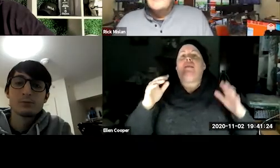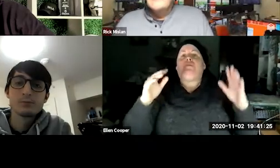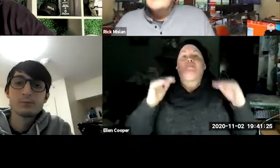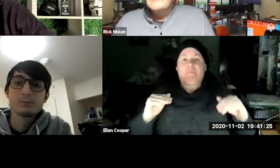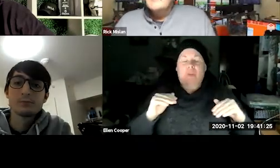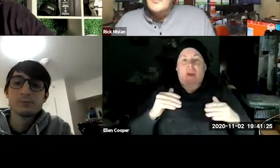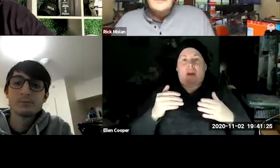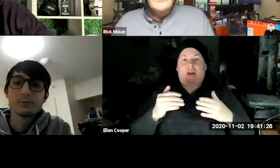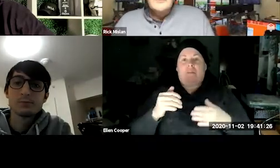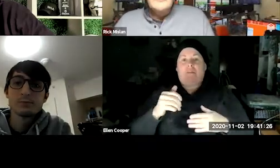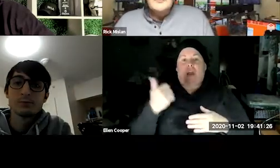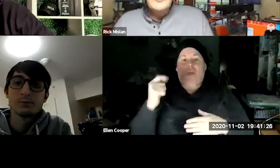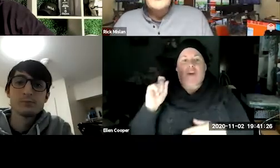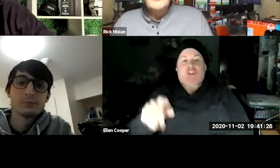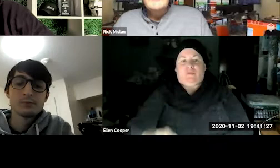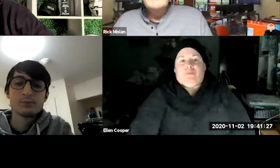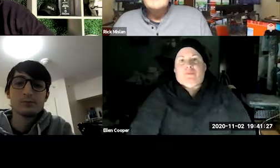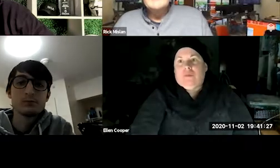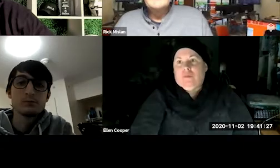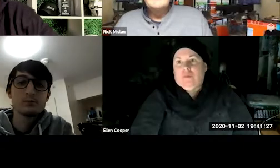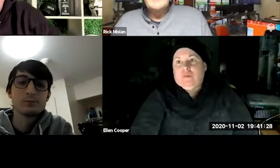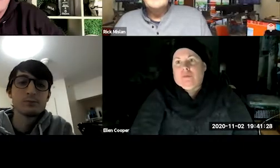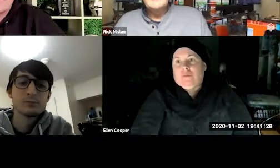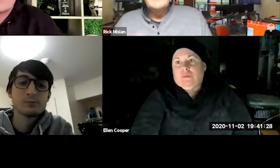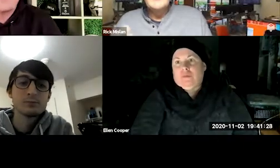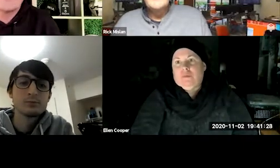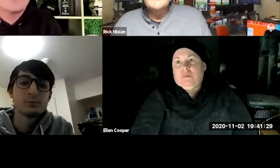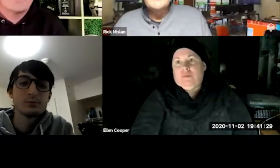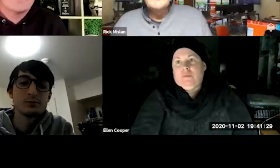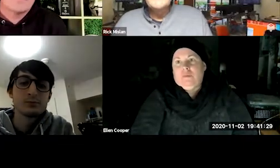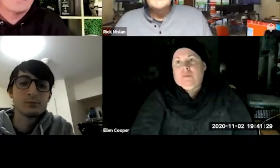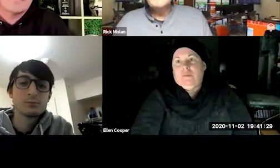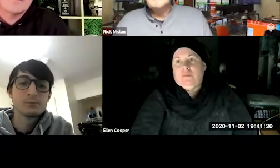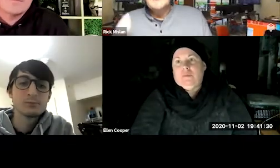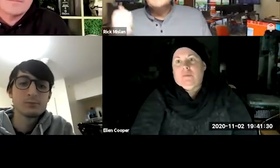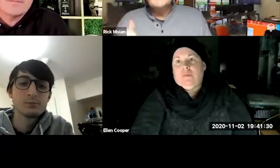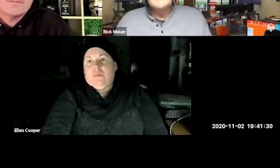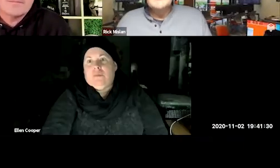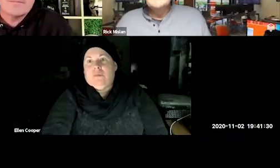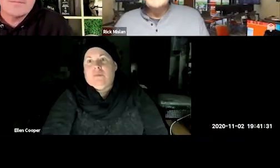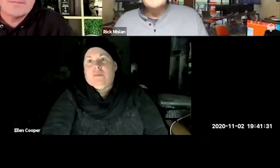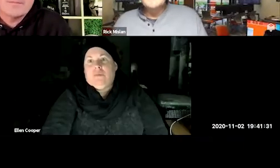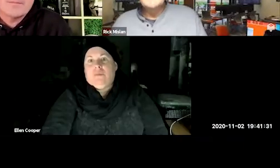and one is kind of from your history. Rick Mislan: And it's because some of us are immersed actually in what's going on over at our